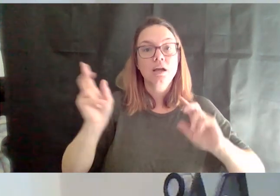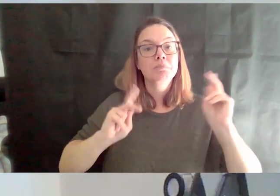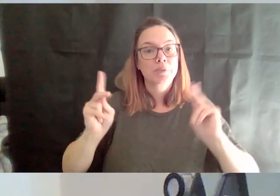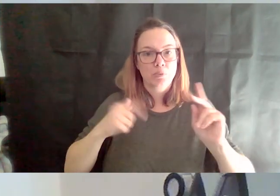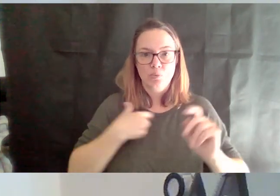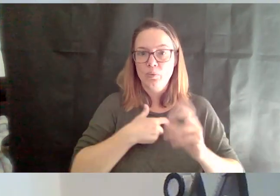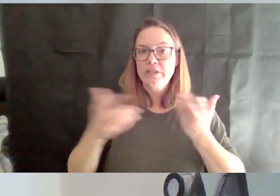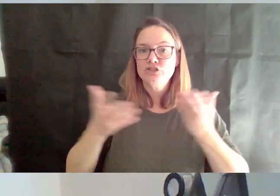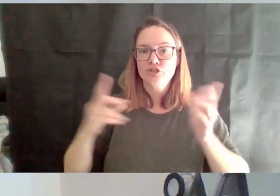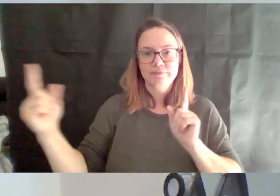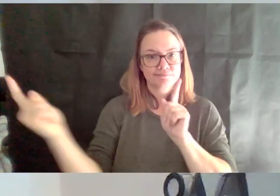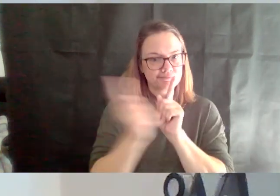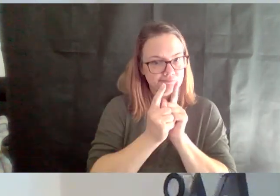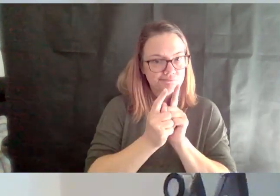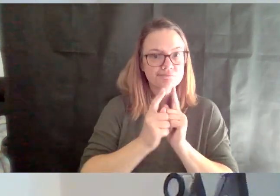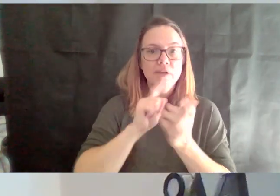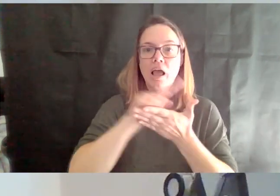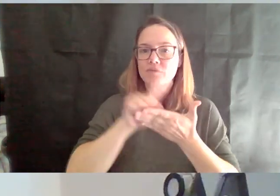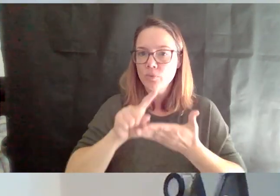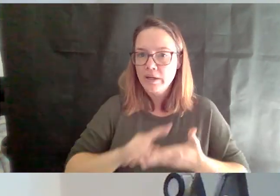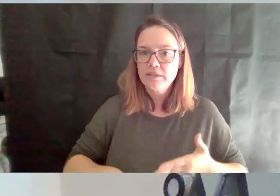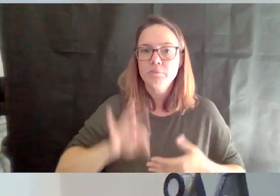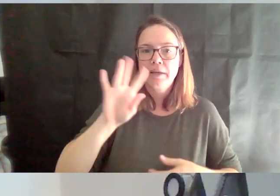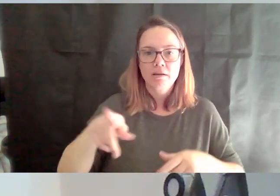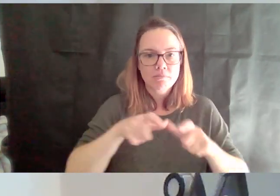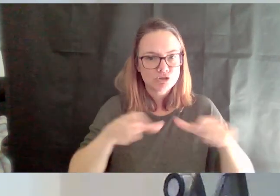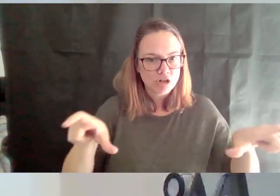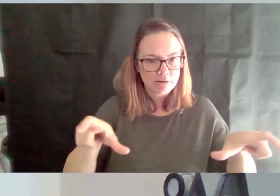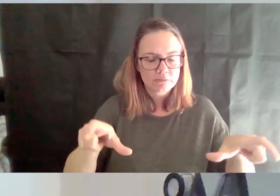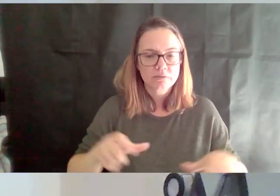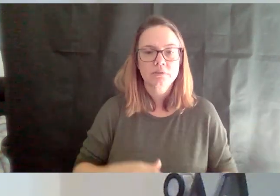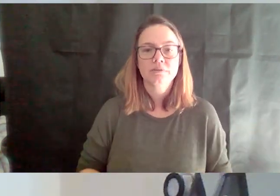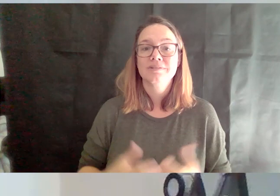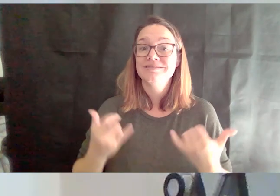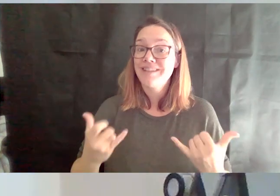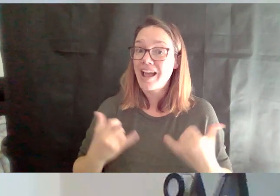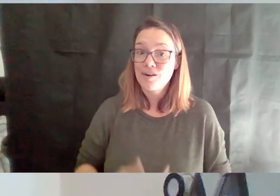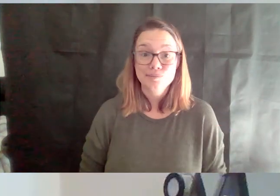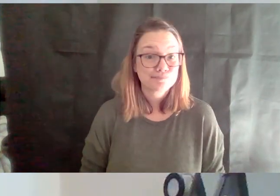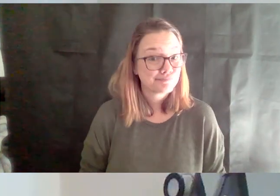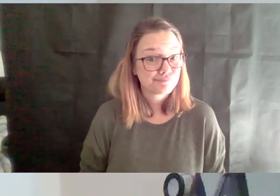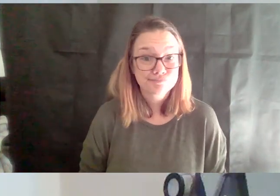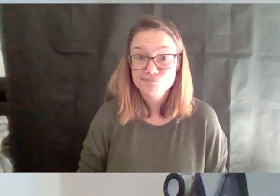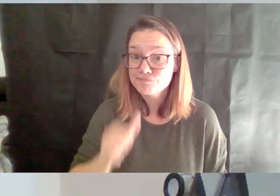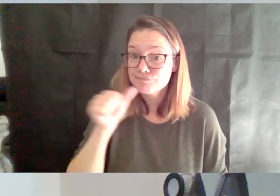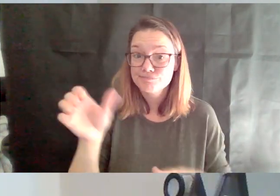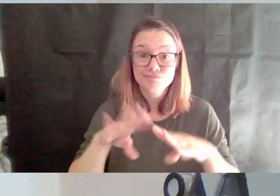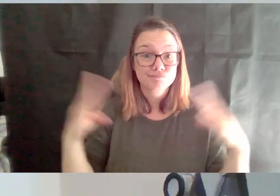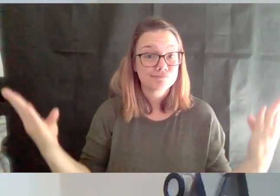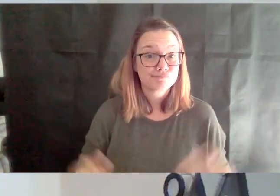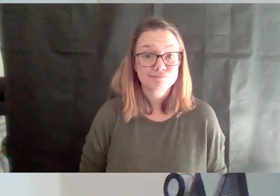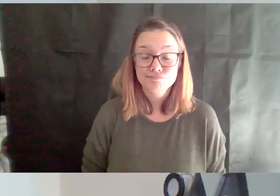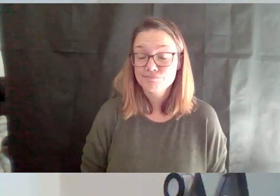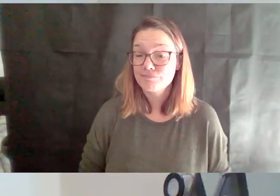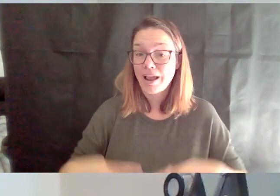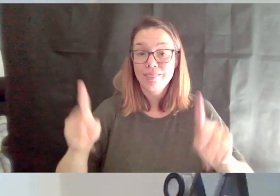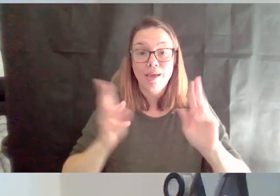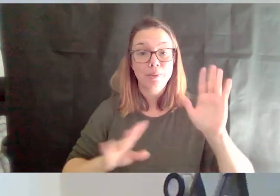to see us every week to pick up their check. Now, we can't really do that. We're not open. We're not letting people in the building.